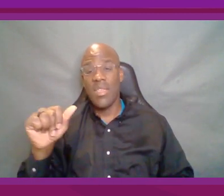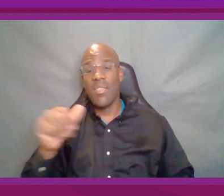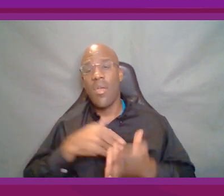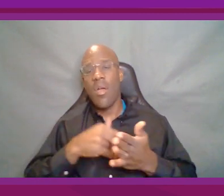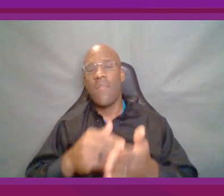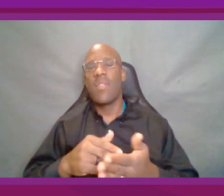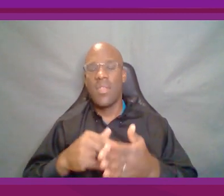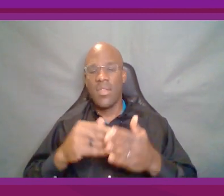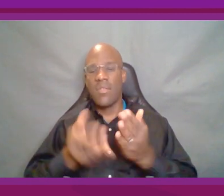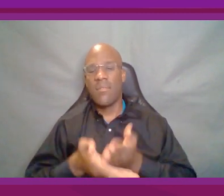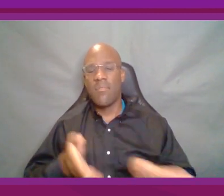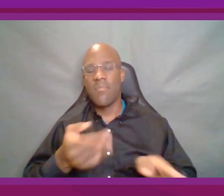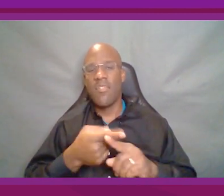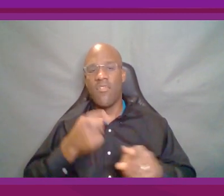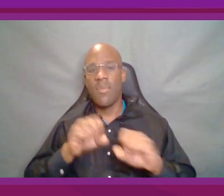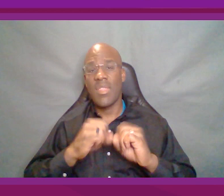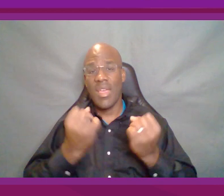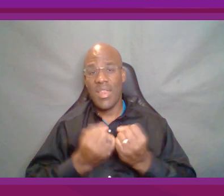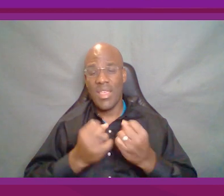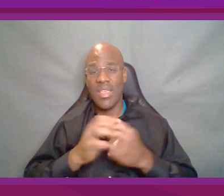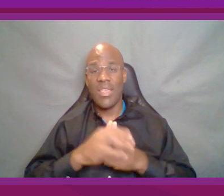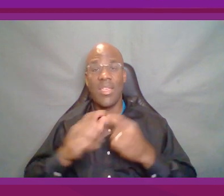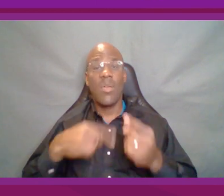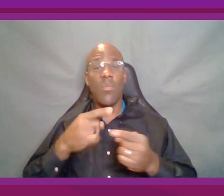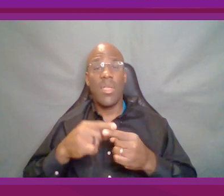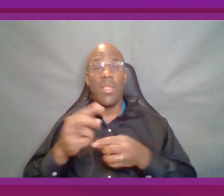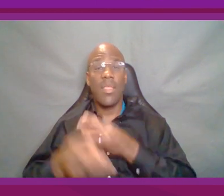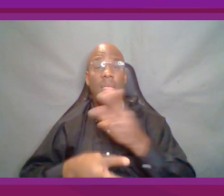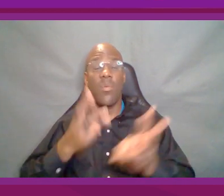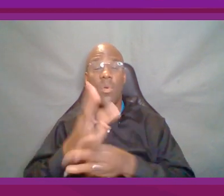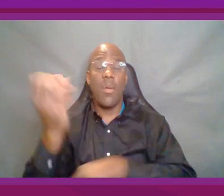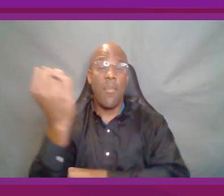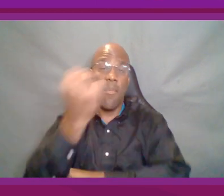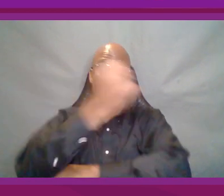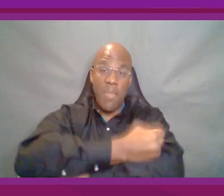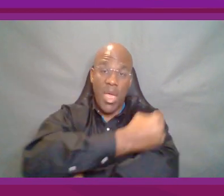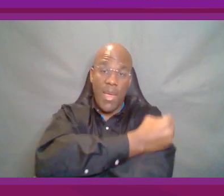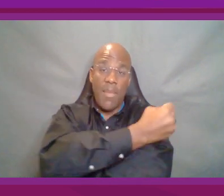are often isolated from the rest of society and when the world shut down for brief periods,